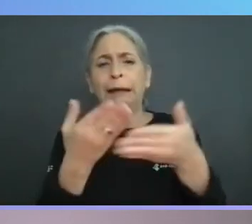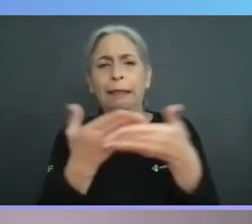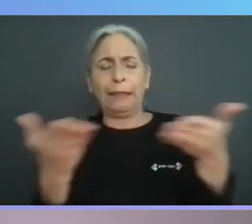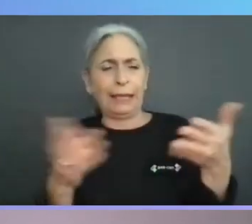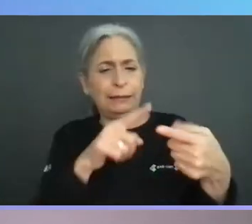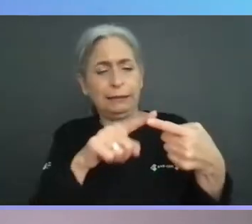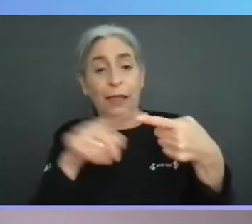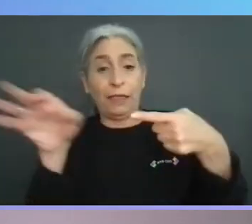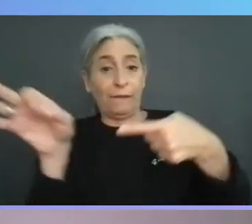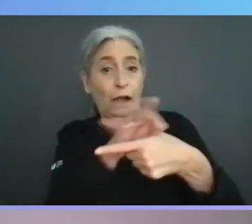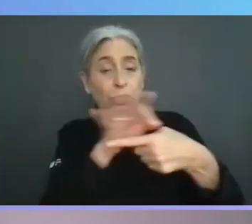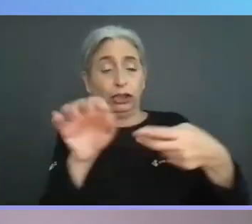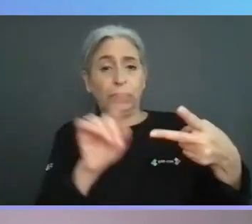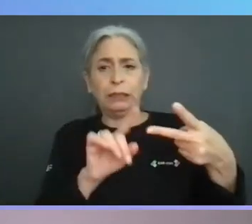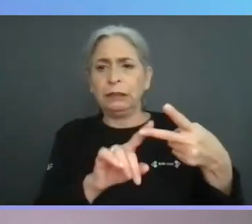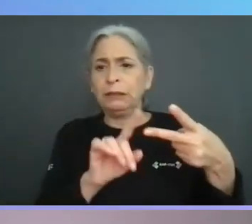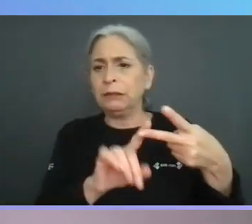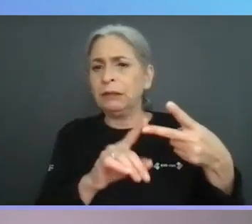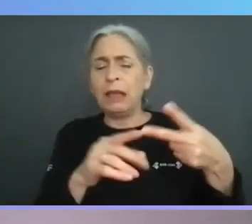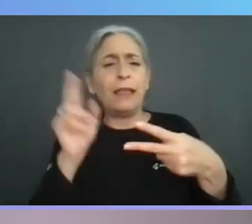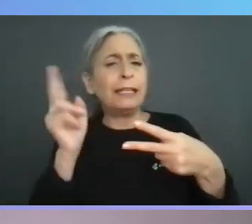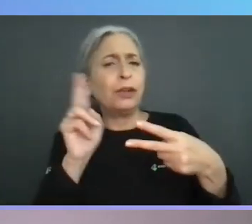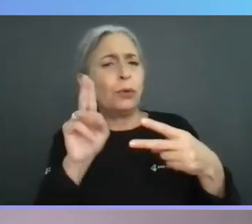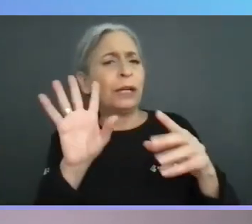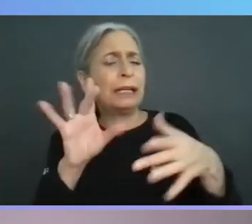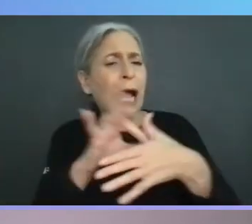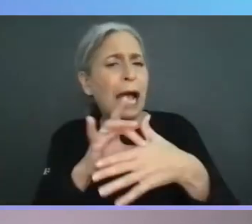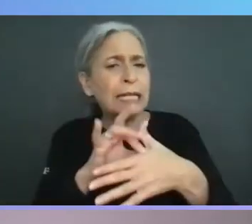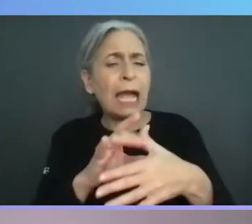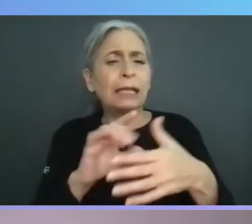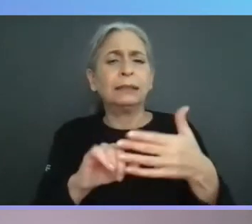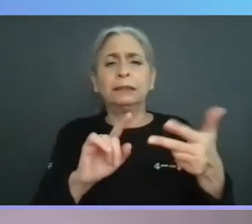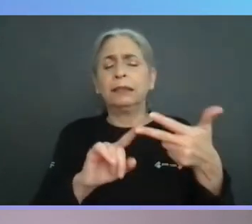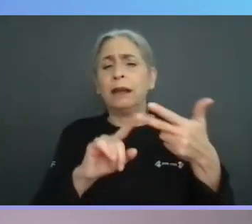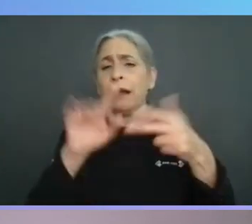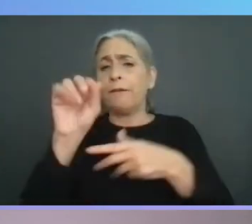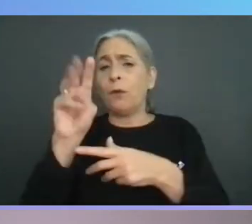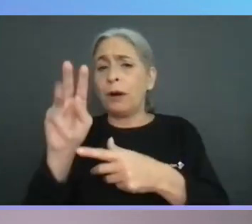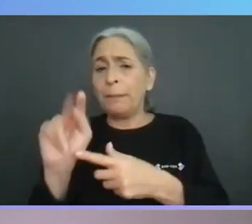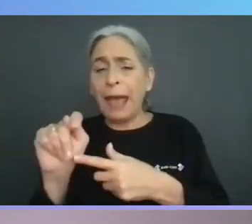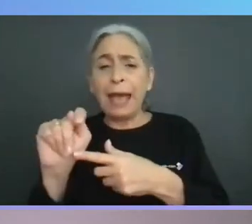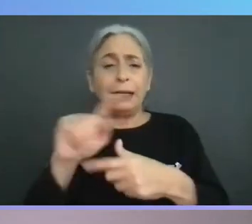historic context format, and the quality of the image itself as